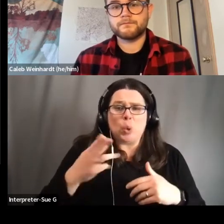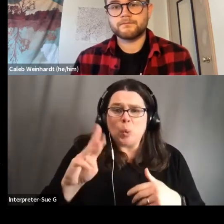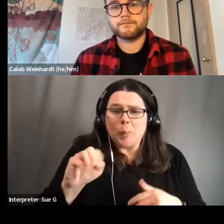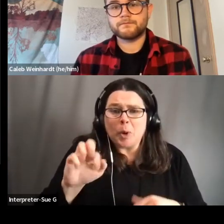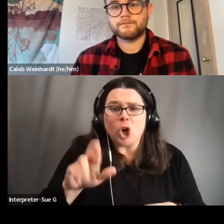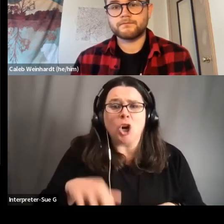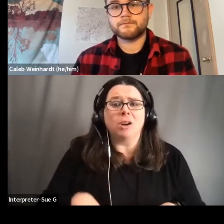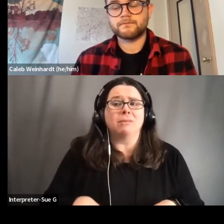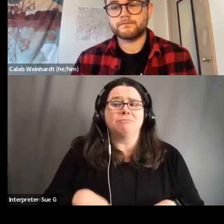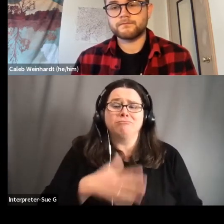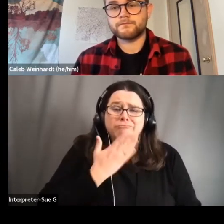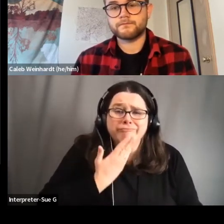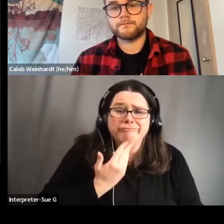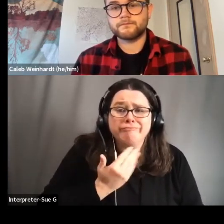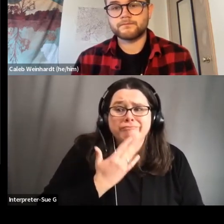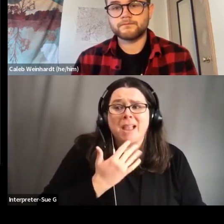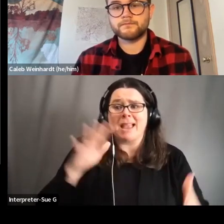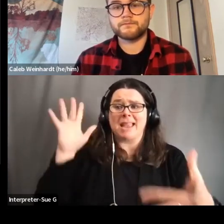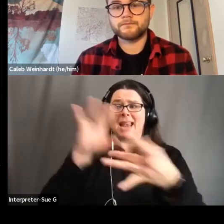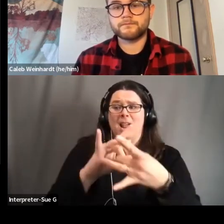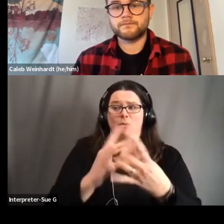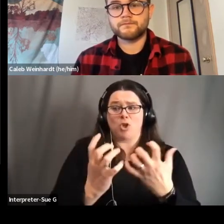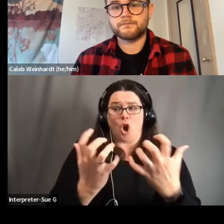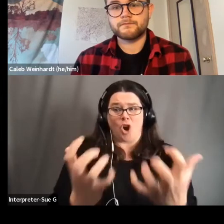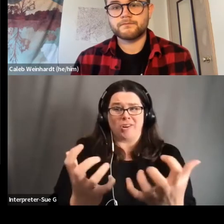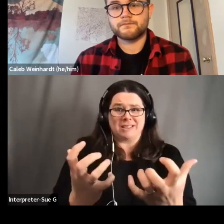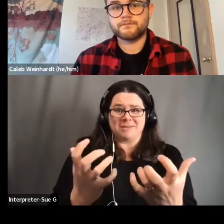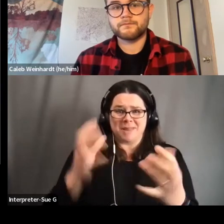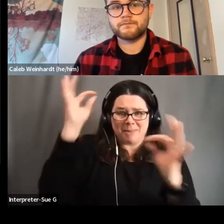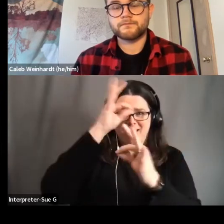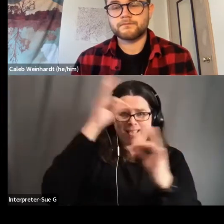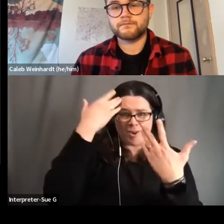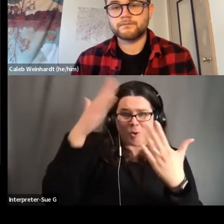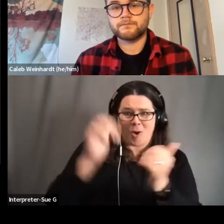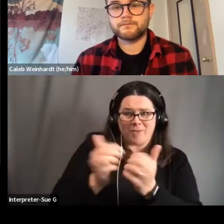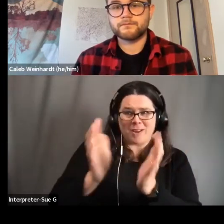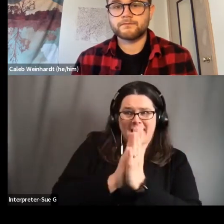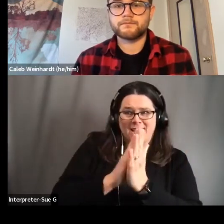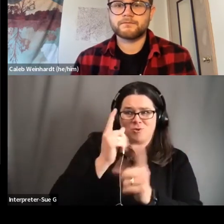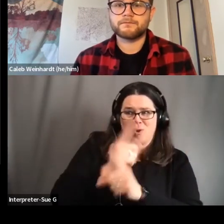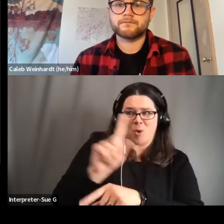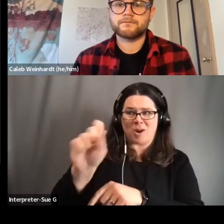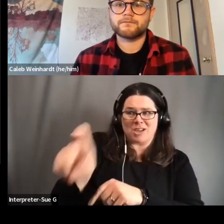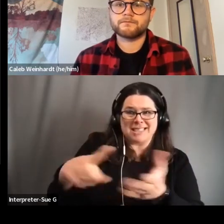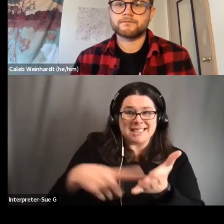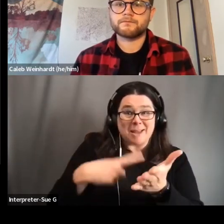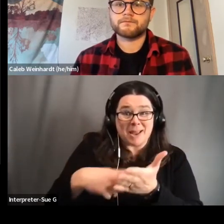to connect to an audience that might not always know how to ask the right questions, that might sometimes make it worse.